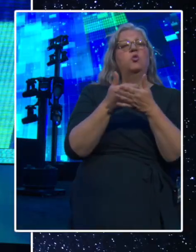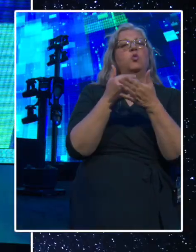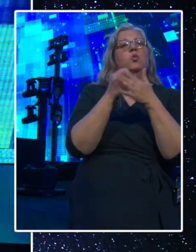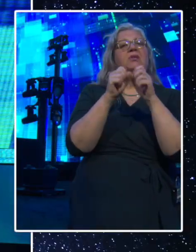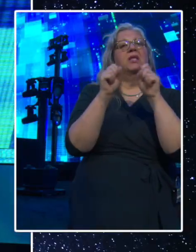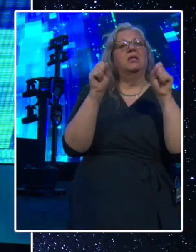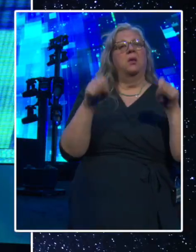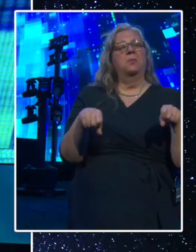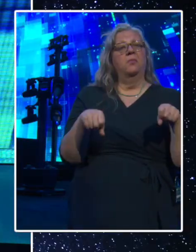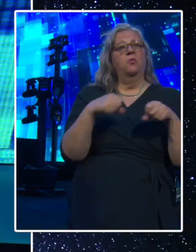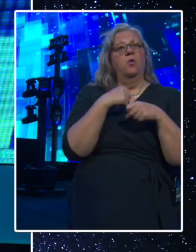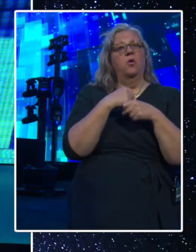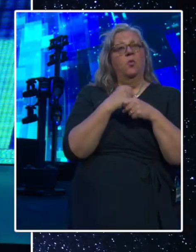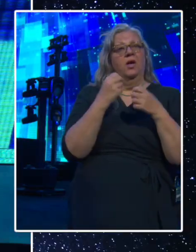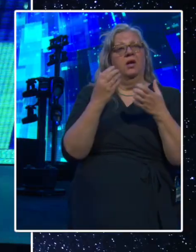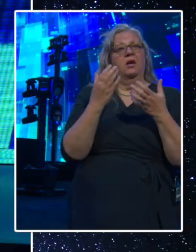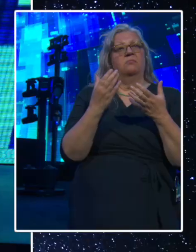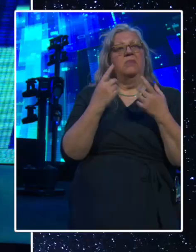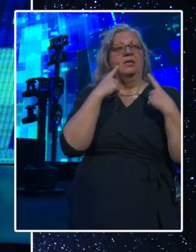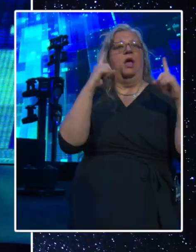With the new systems we announced early this month,